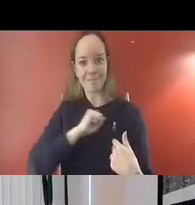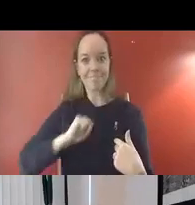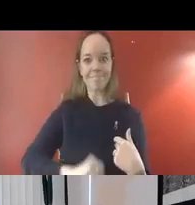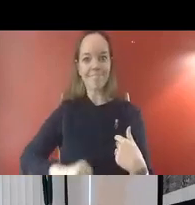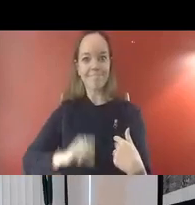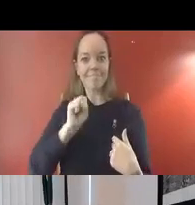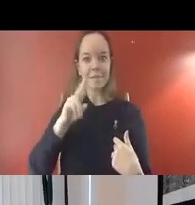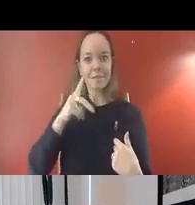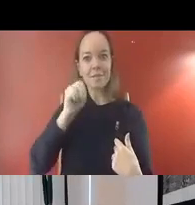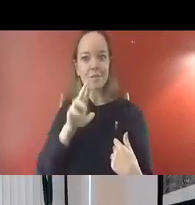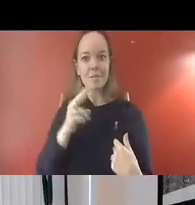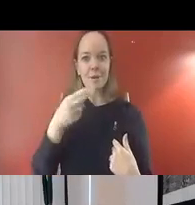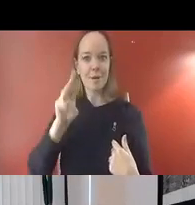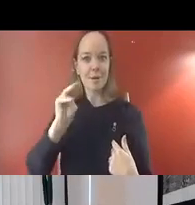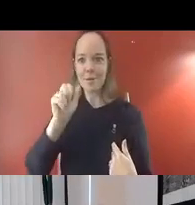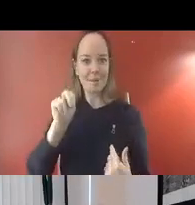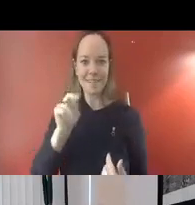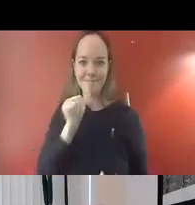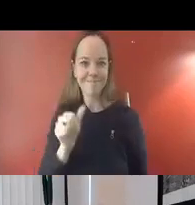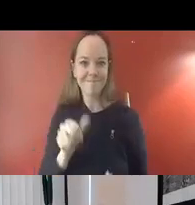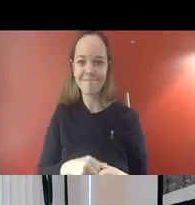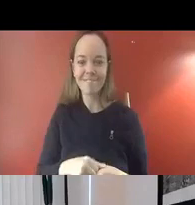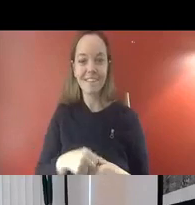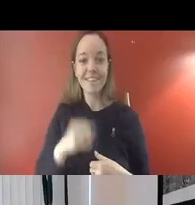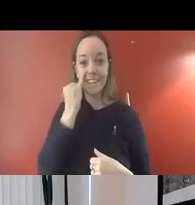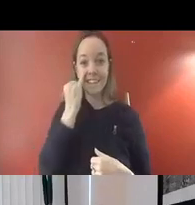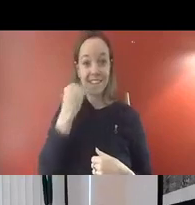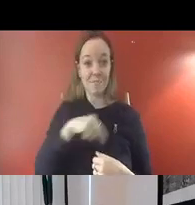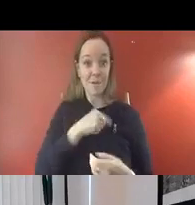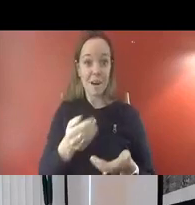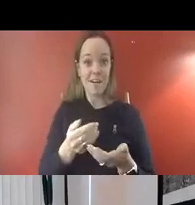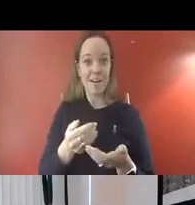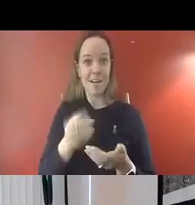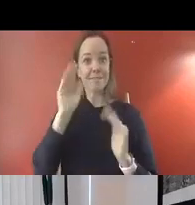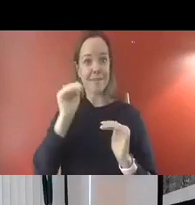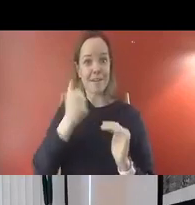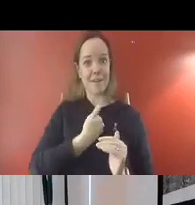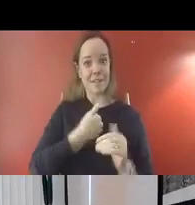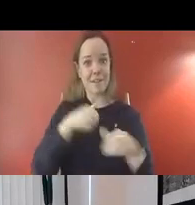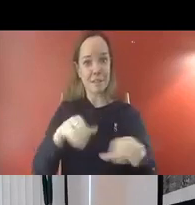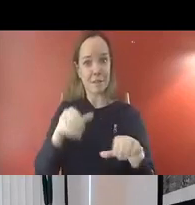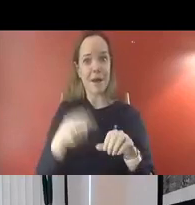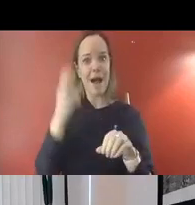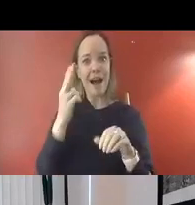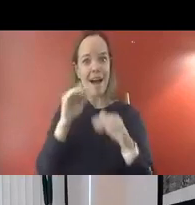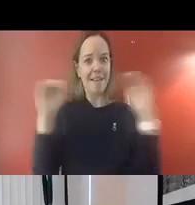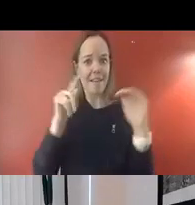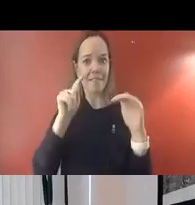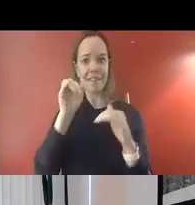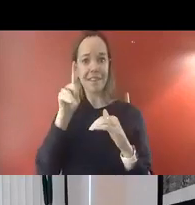some pretty high-level tasks and we level. When we're asking ourselves to do might not be able to do them, I know many some pretty high-level tasks and we of us this department have heard Doctor might not be able to do them, I know many